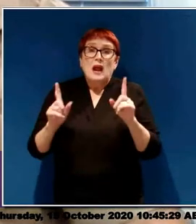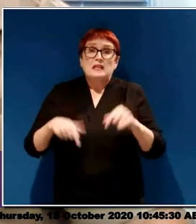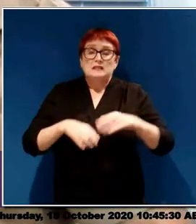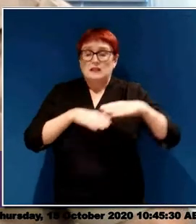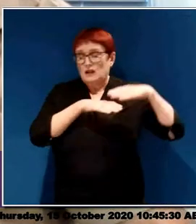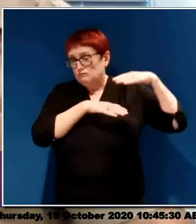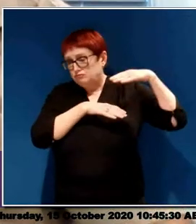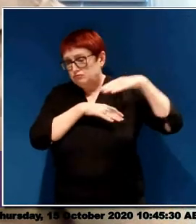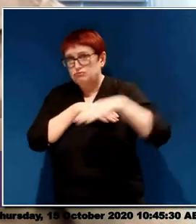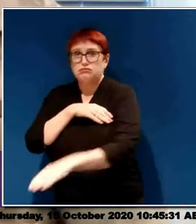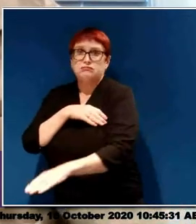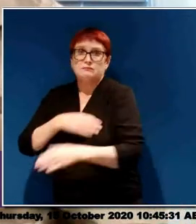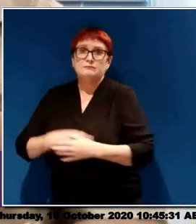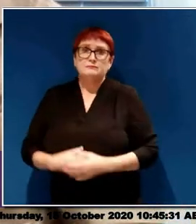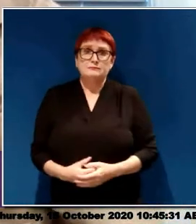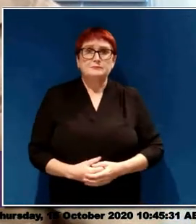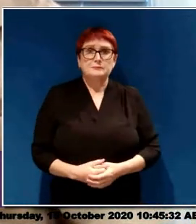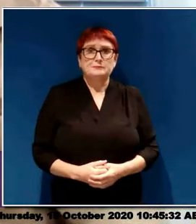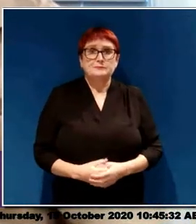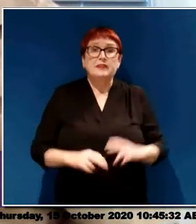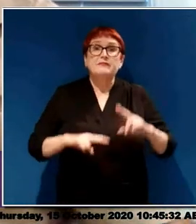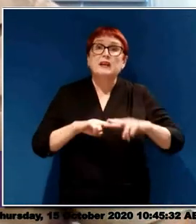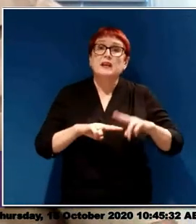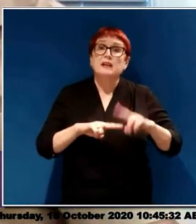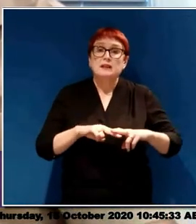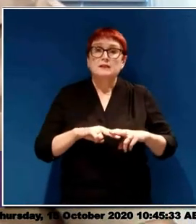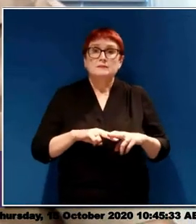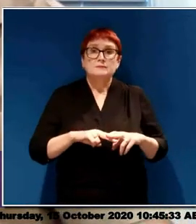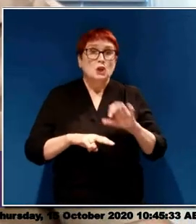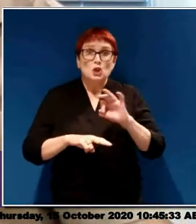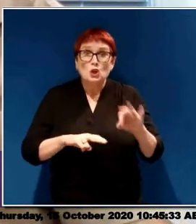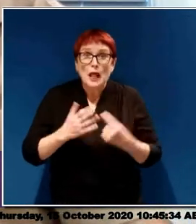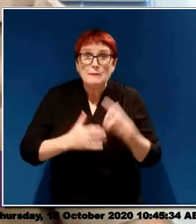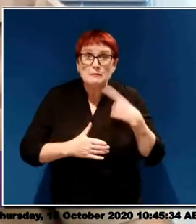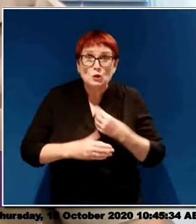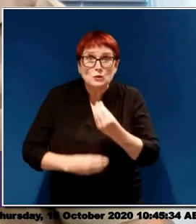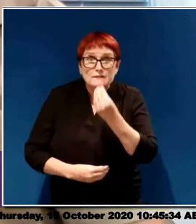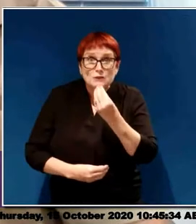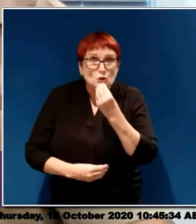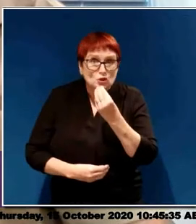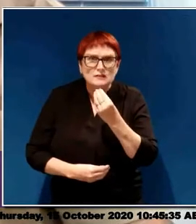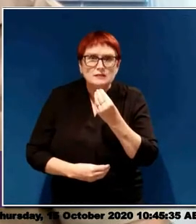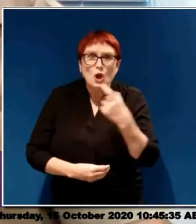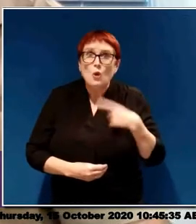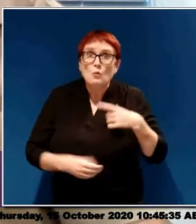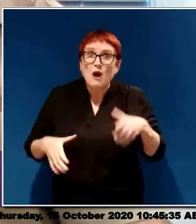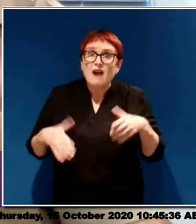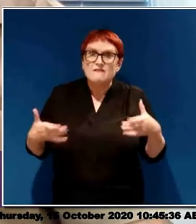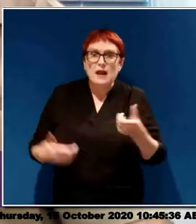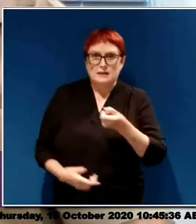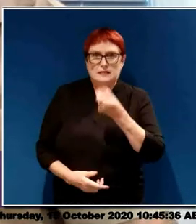And that wasn't food, that was the medication that put that weight on. His diet never changed.